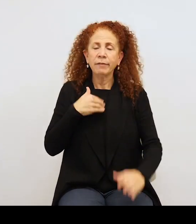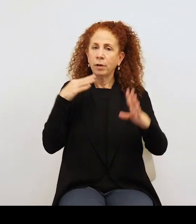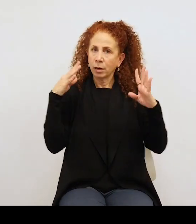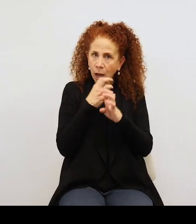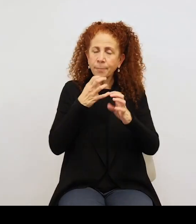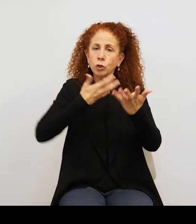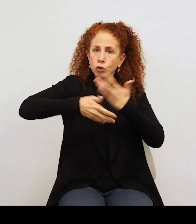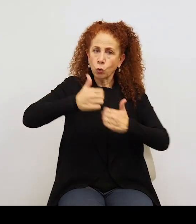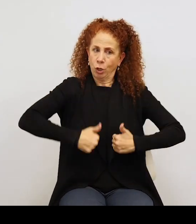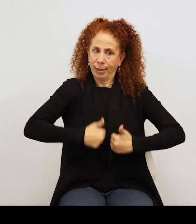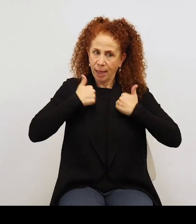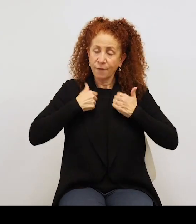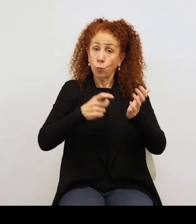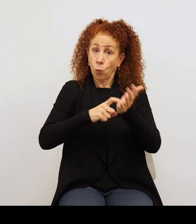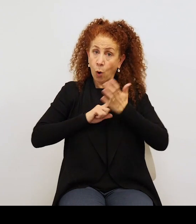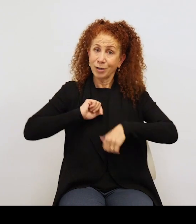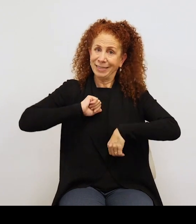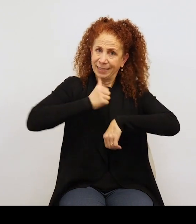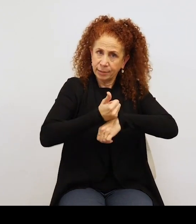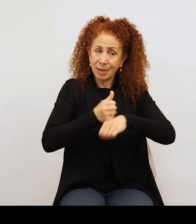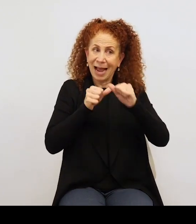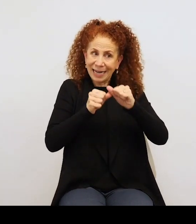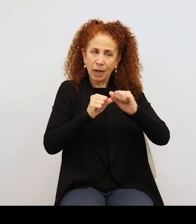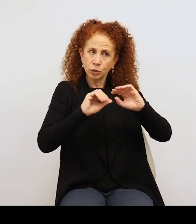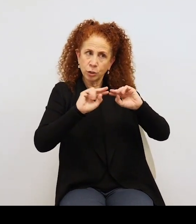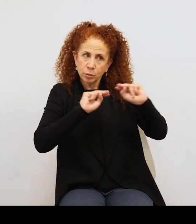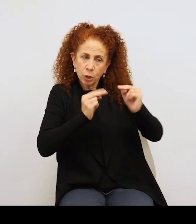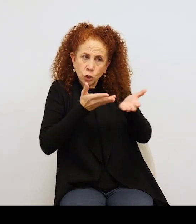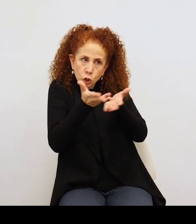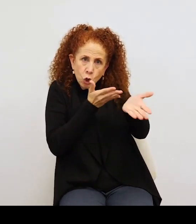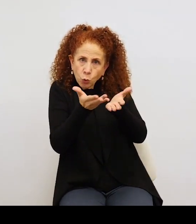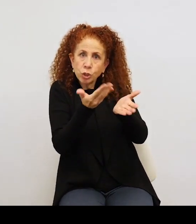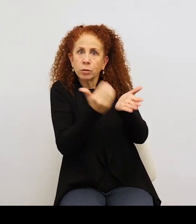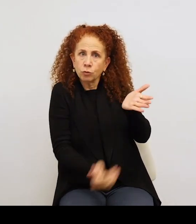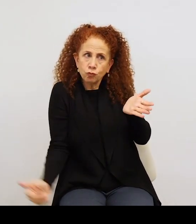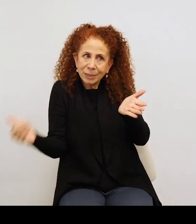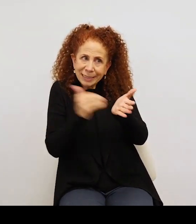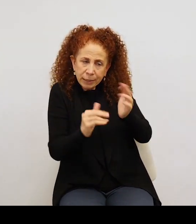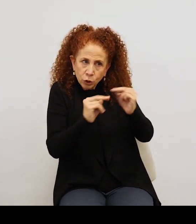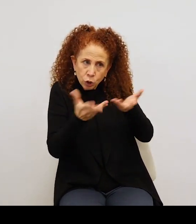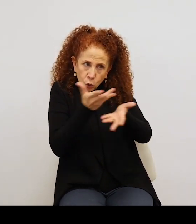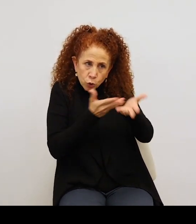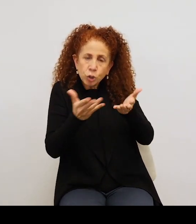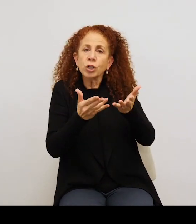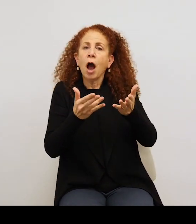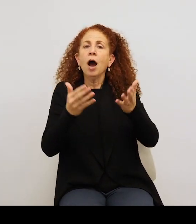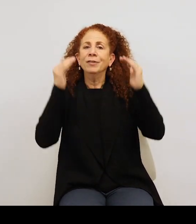requires the establishment and constant negotiation and renegotiation of status hierarchies